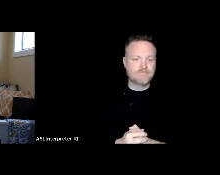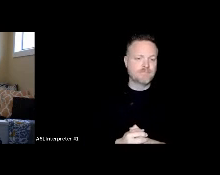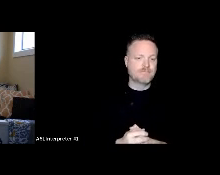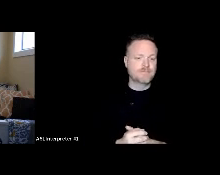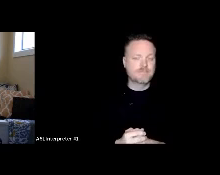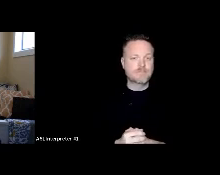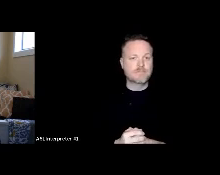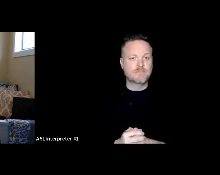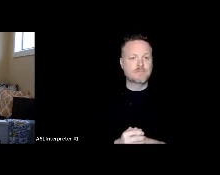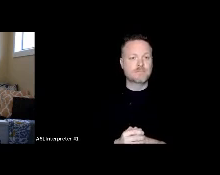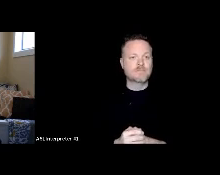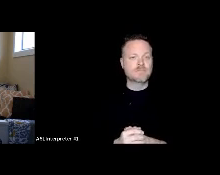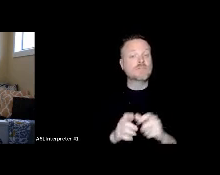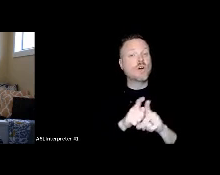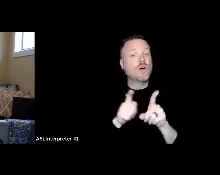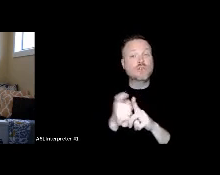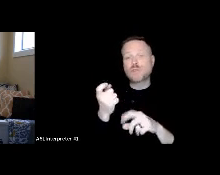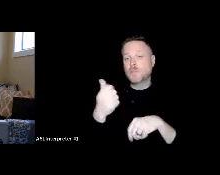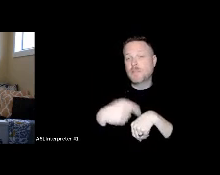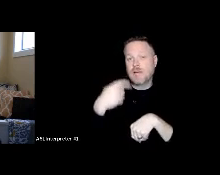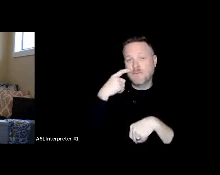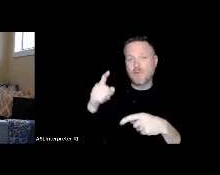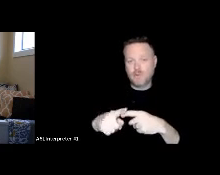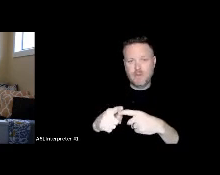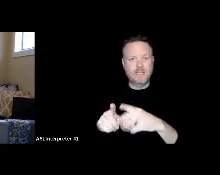And then we're going to spend a little bit of time on this ascending levels of academic support.